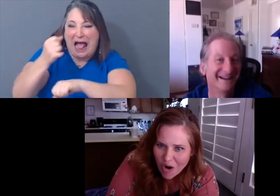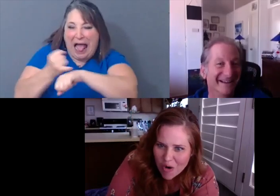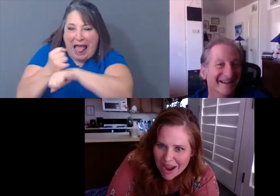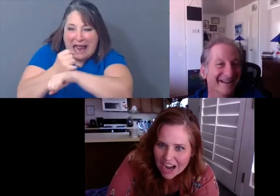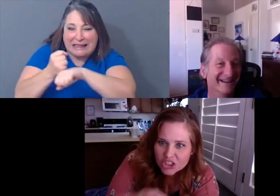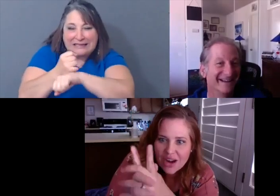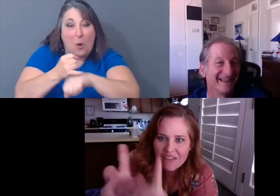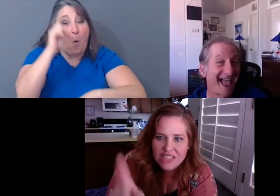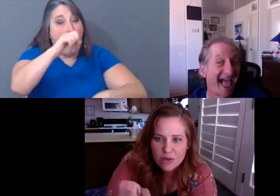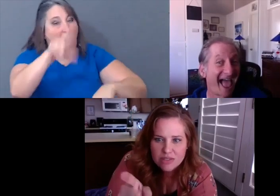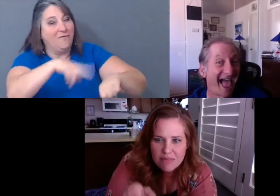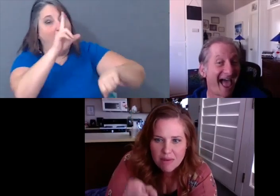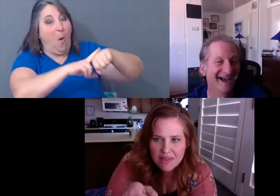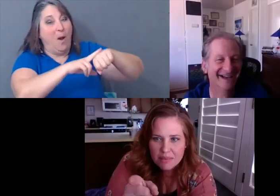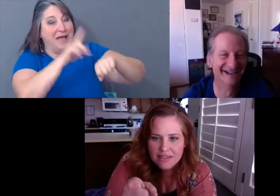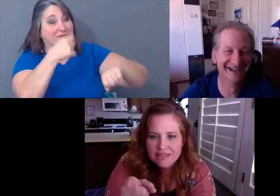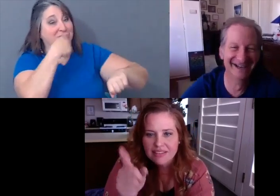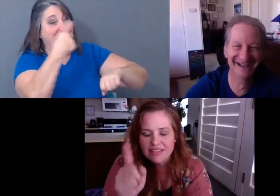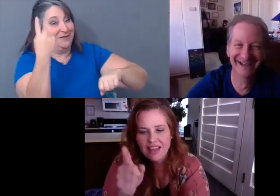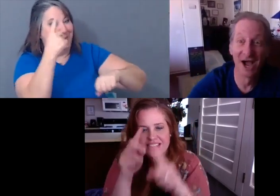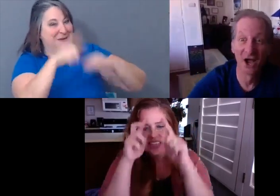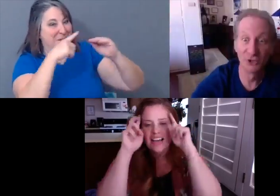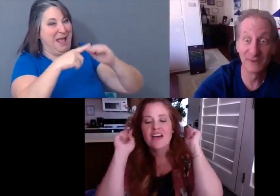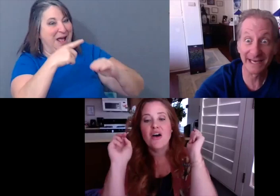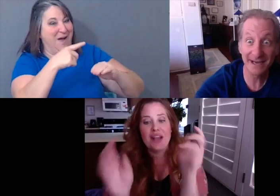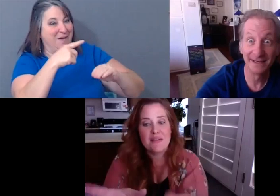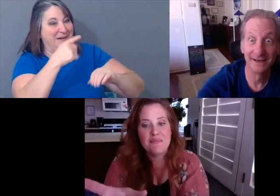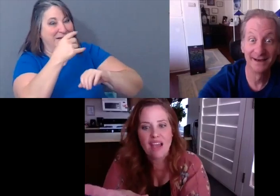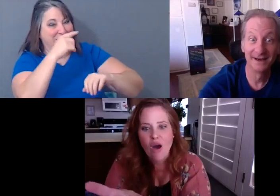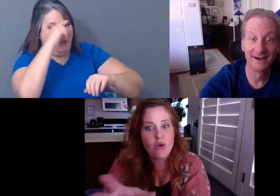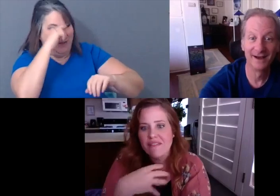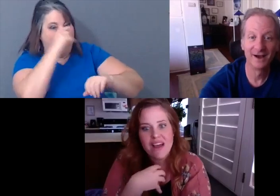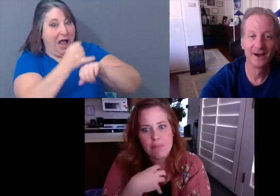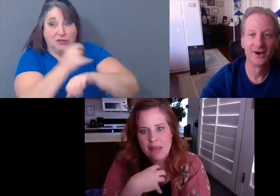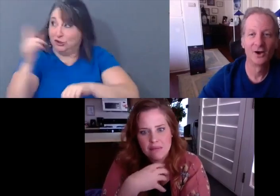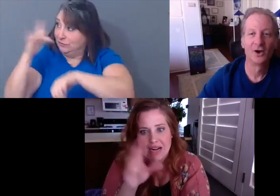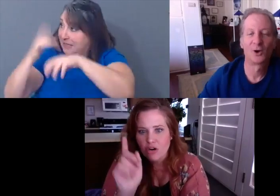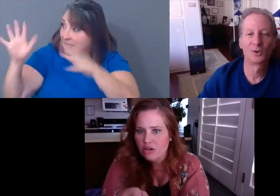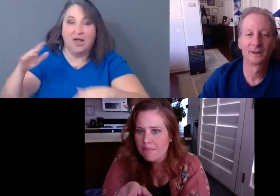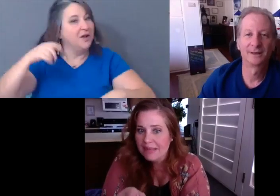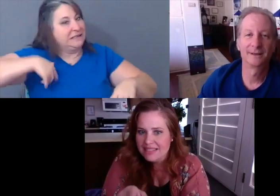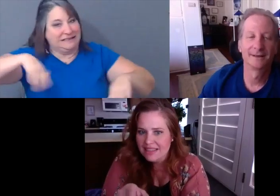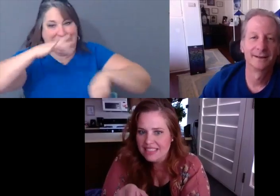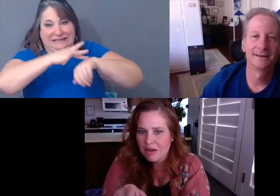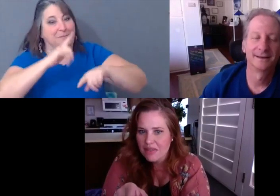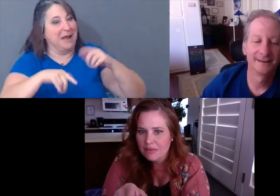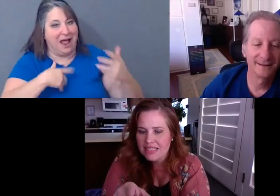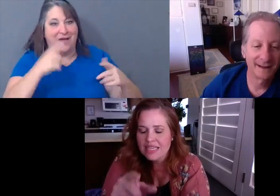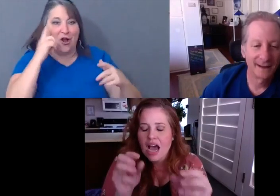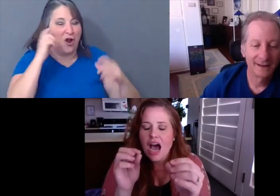Oh my gosh, okay, I have to tell you something about that place. You've been? Oh no, I haven't been, but I've heard amazing things about that place.